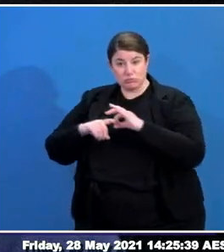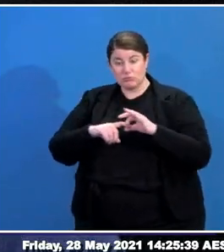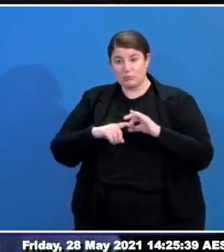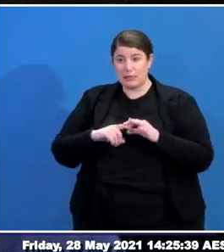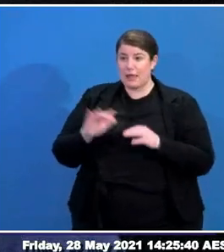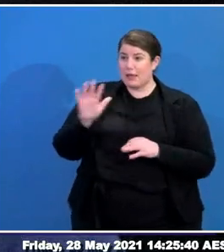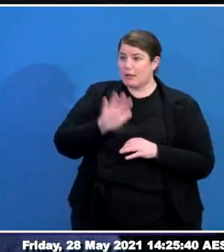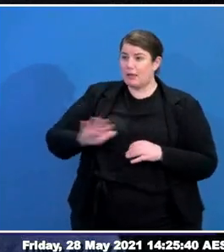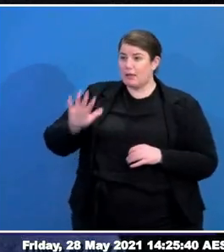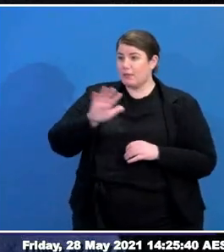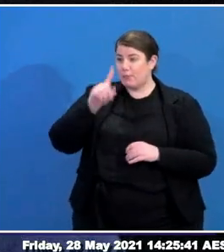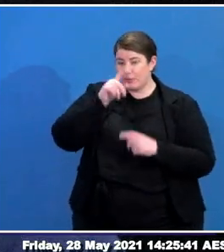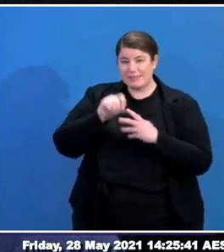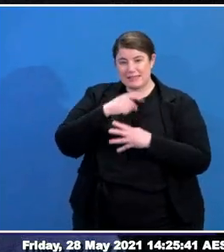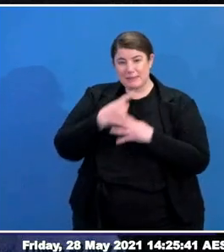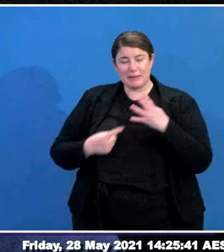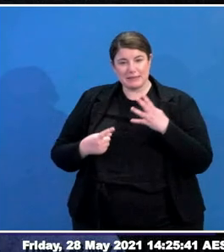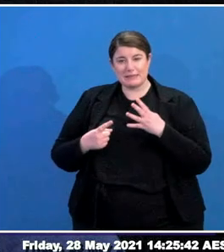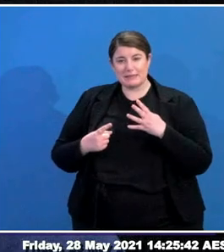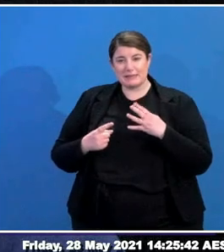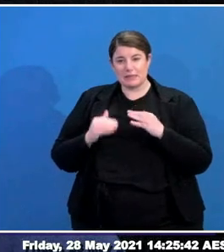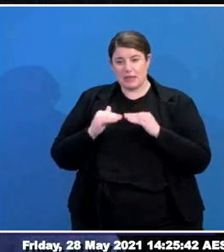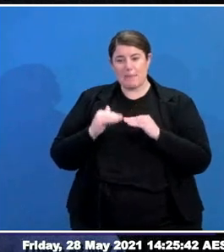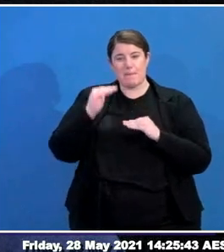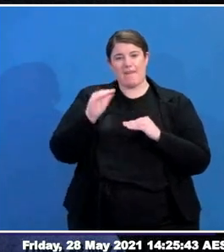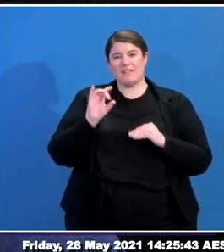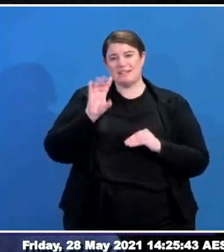identifying as having a disability in that census was above 10%.